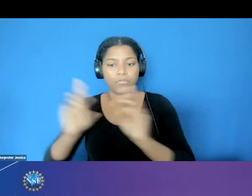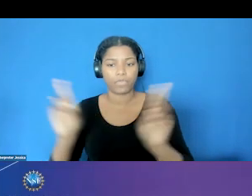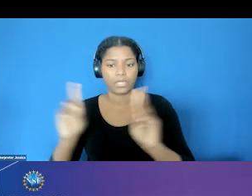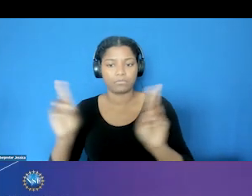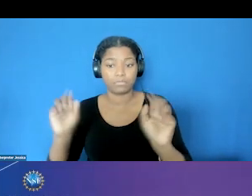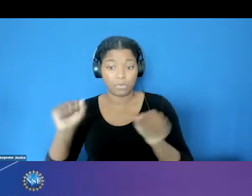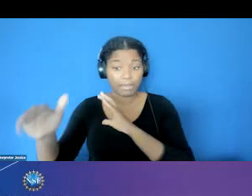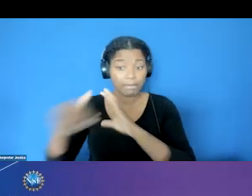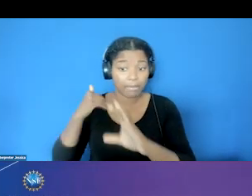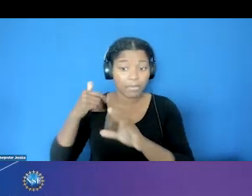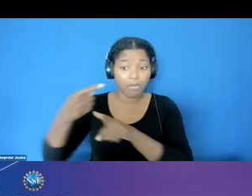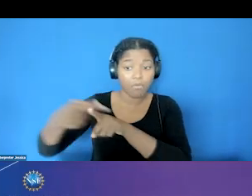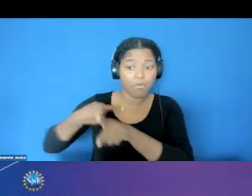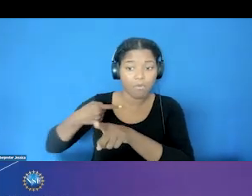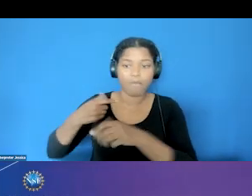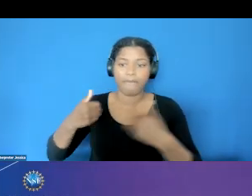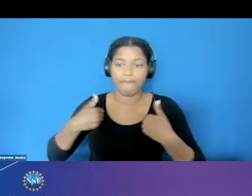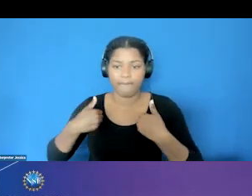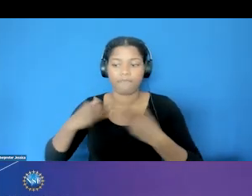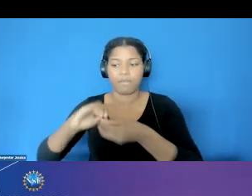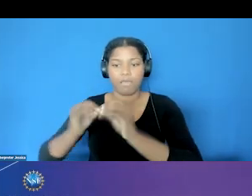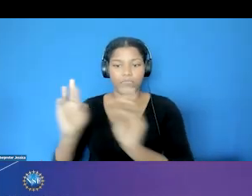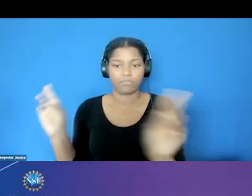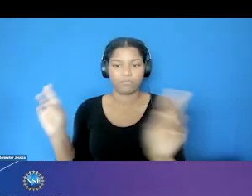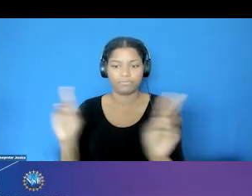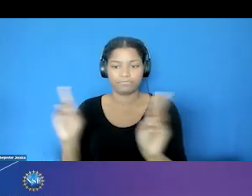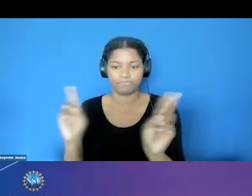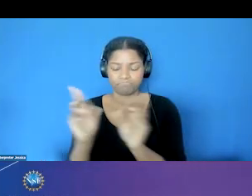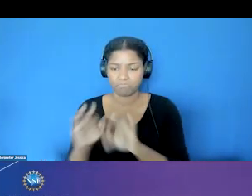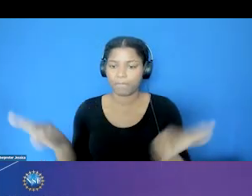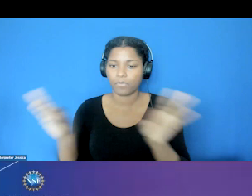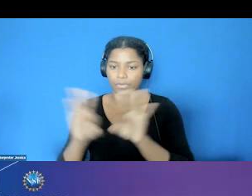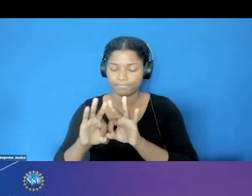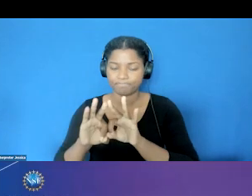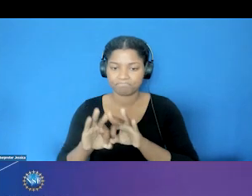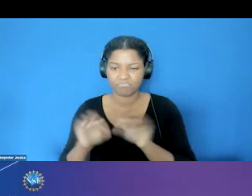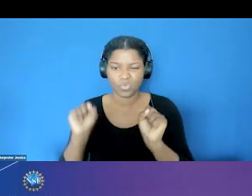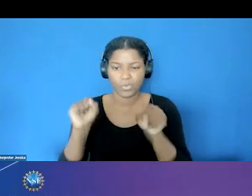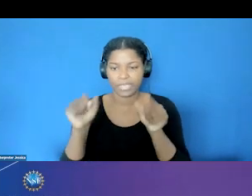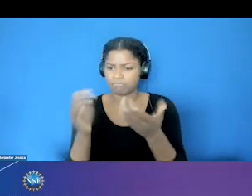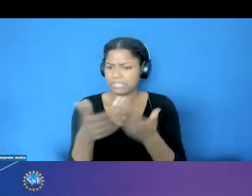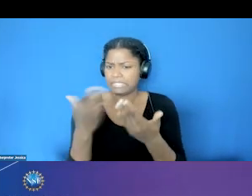Whether it's by email or phone, just have that award number handy so we can look it up.